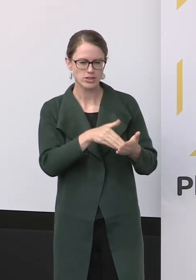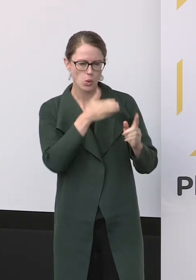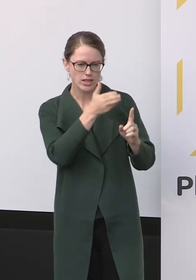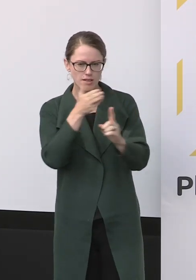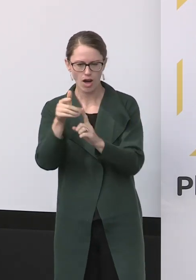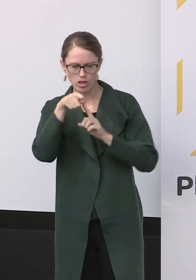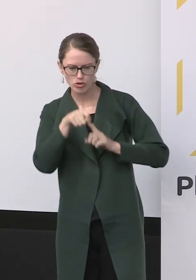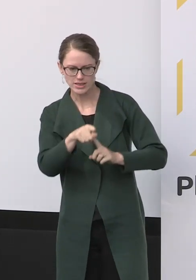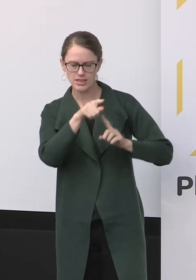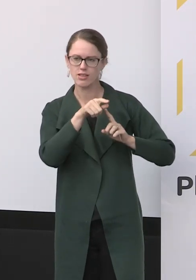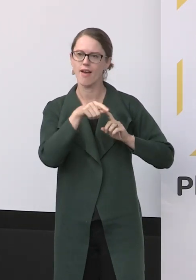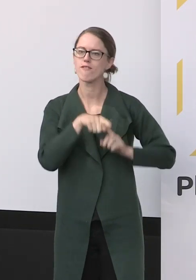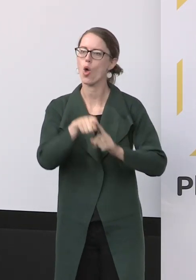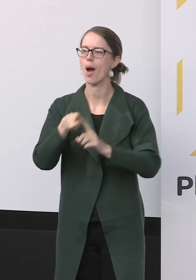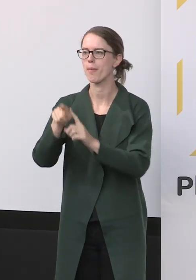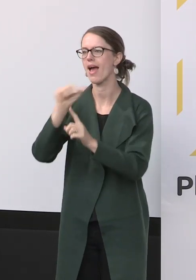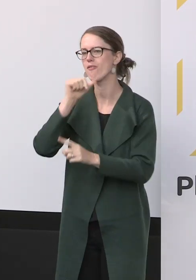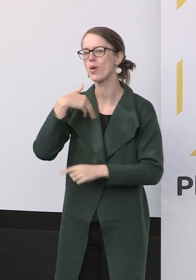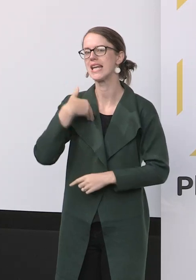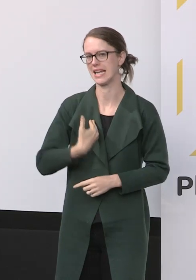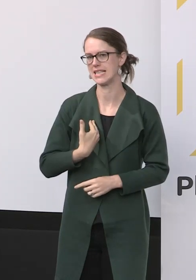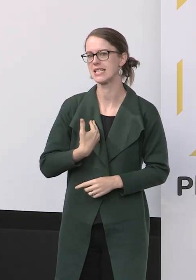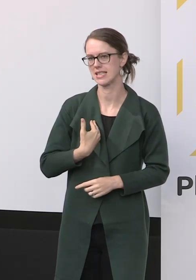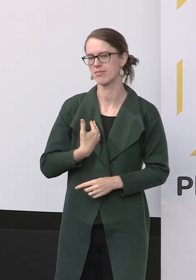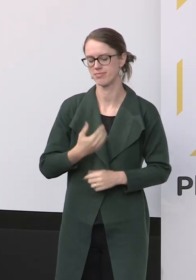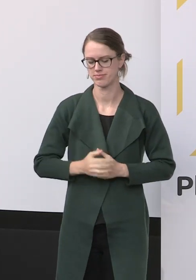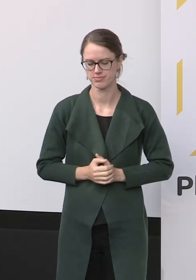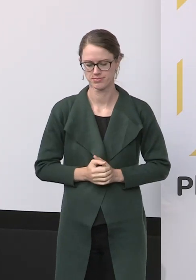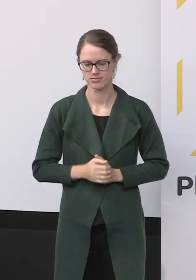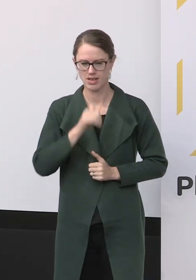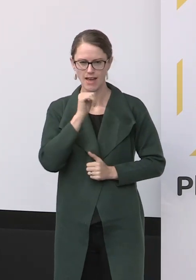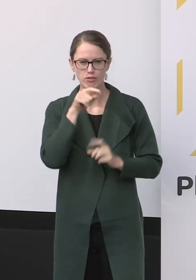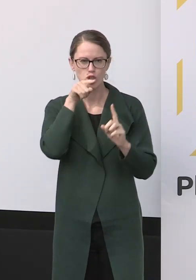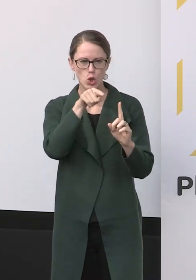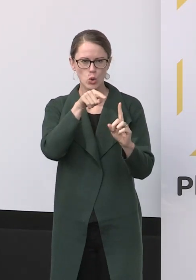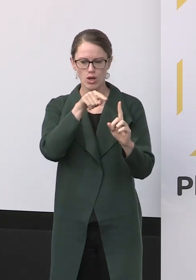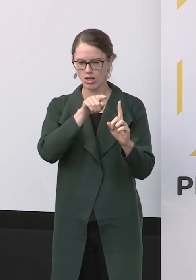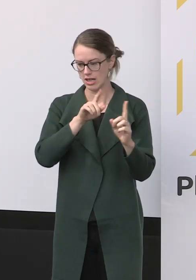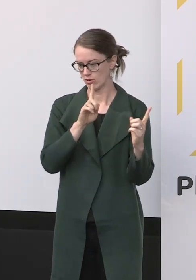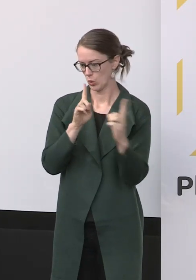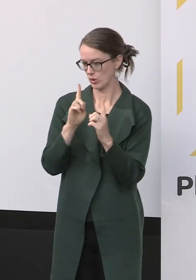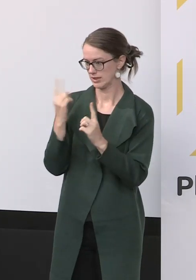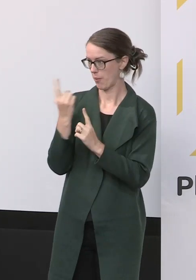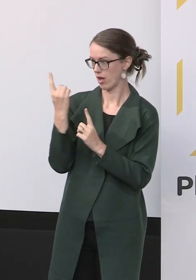encourage as many people as possible to download the app - it will help us identify,